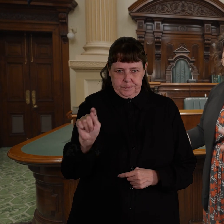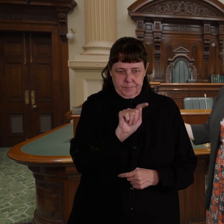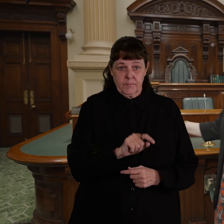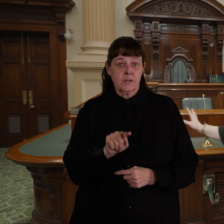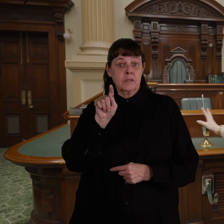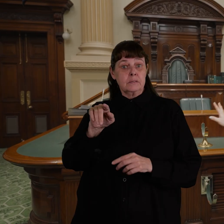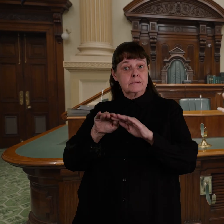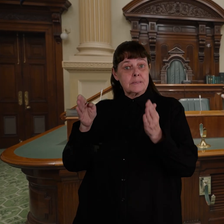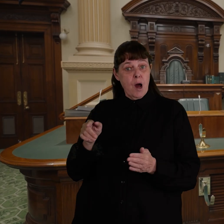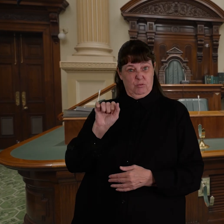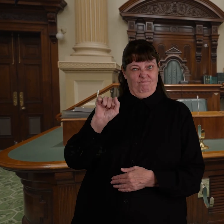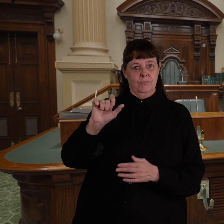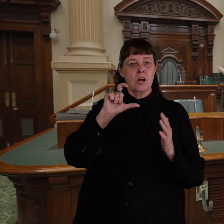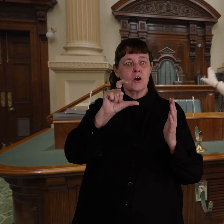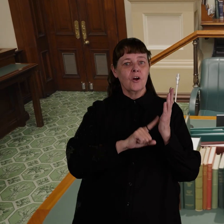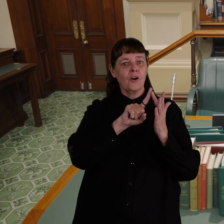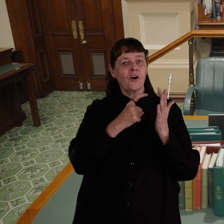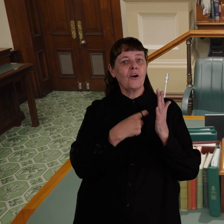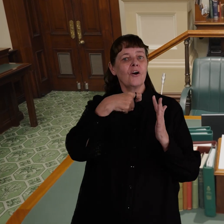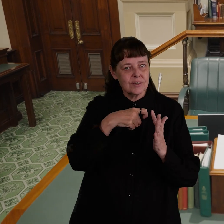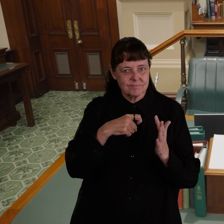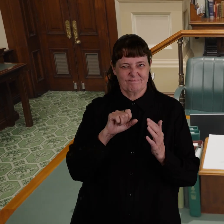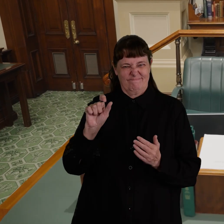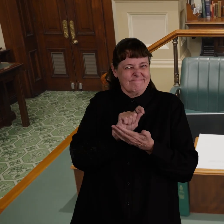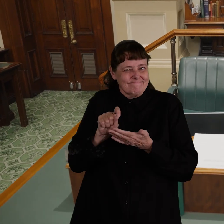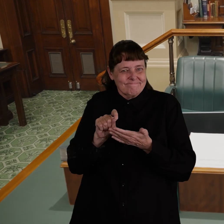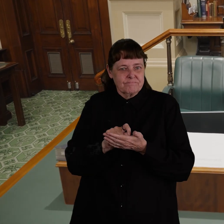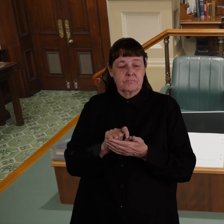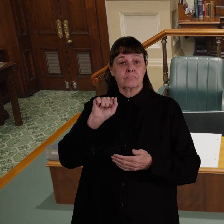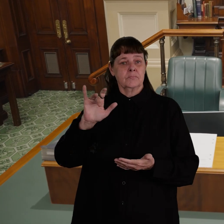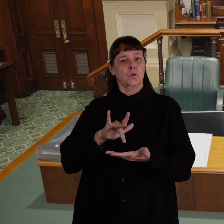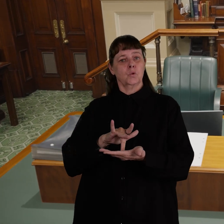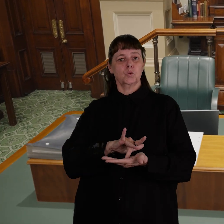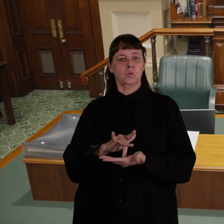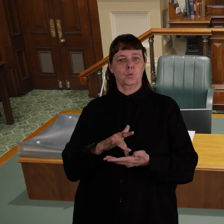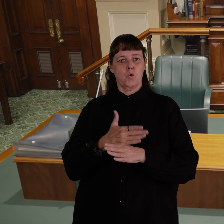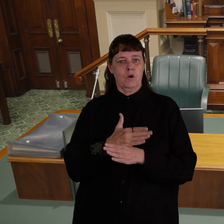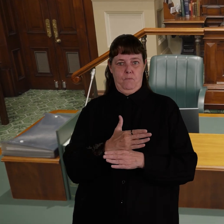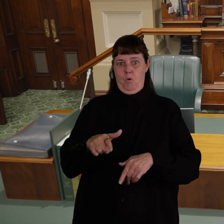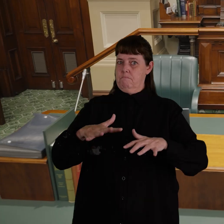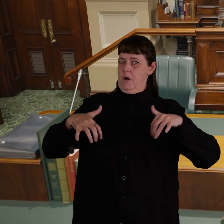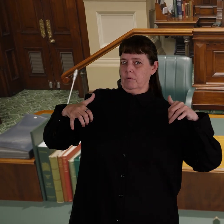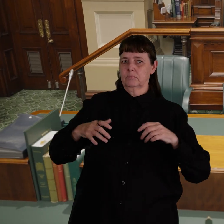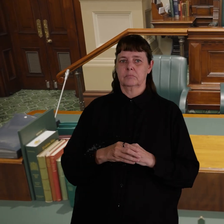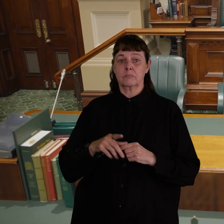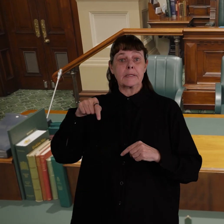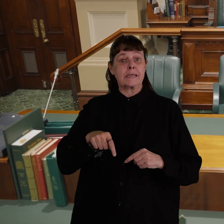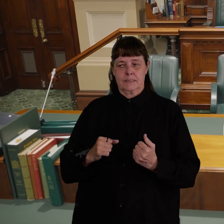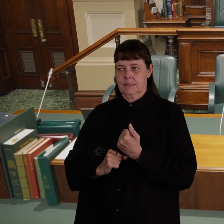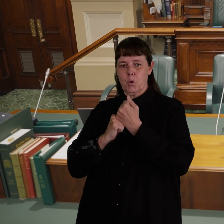point out at the table. The table has clerks. The clerks are politically neutral employees